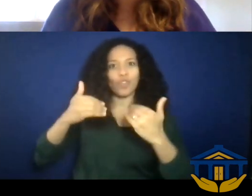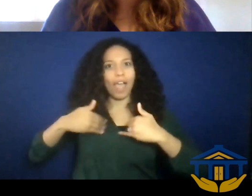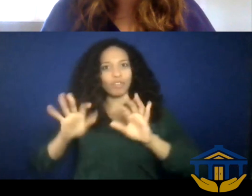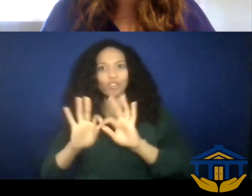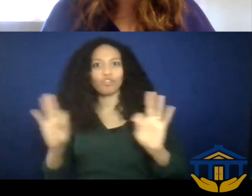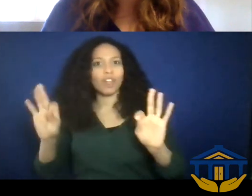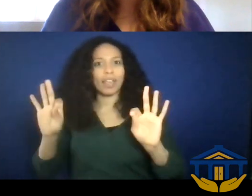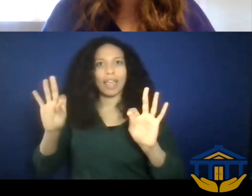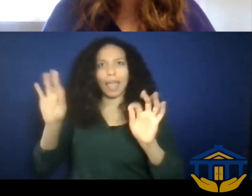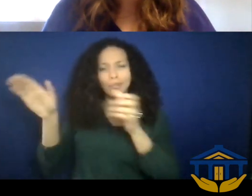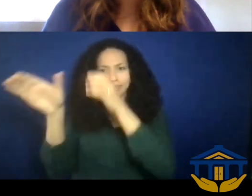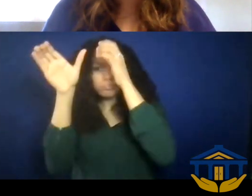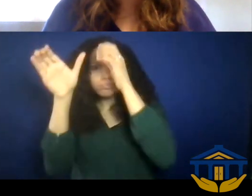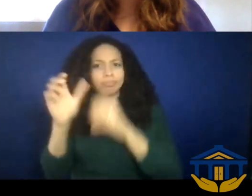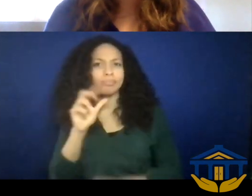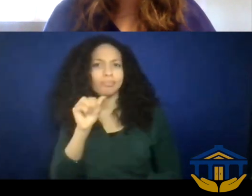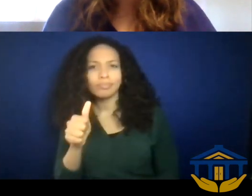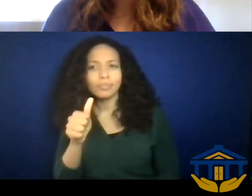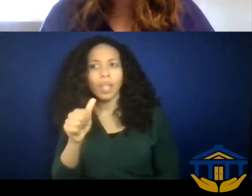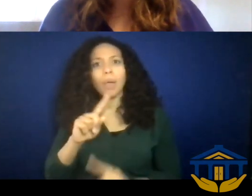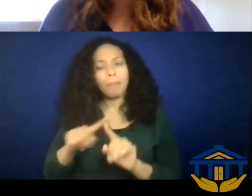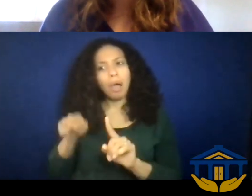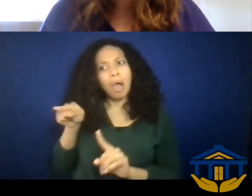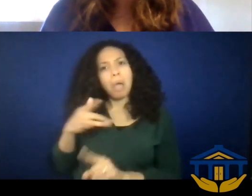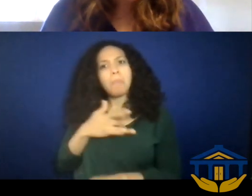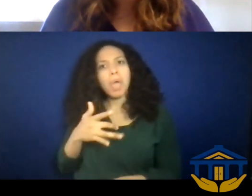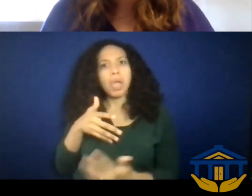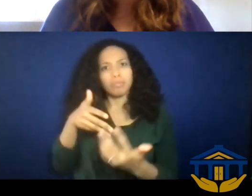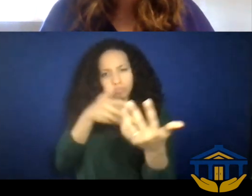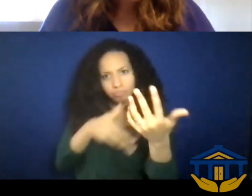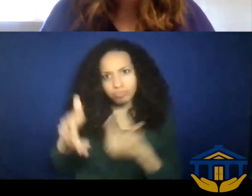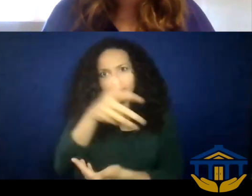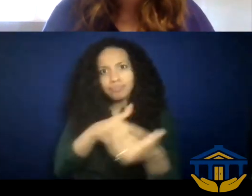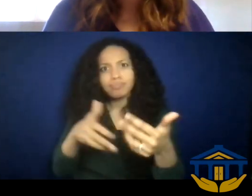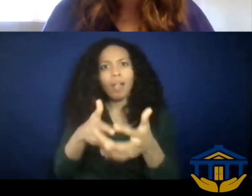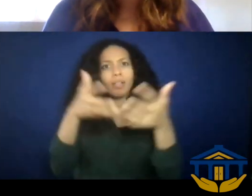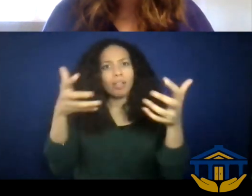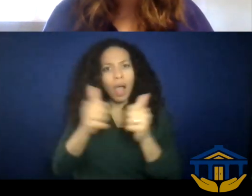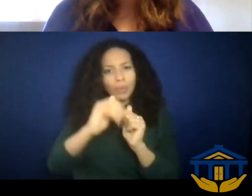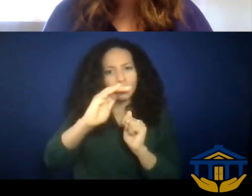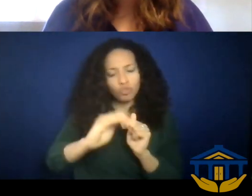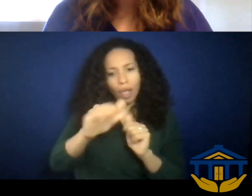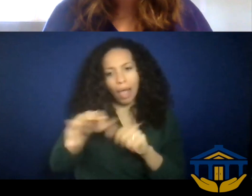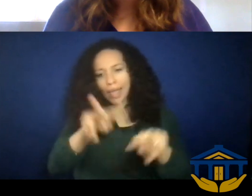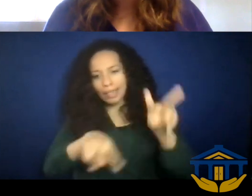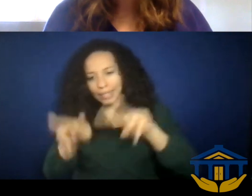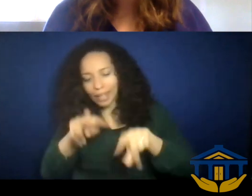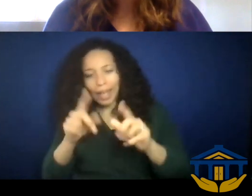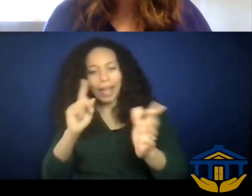it's just who spends a lot of time with your child and may know something about that child